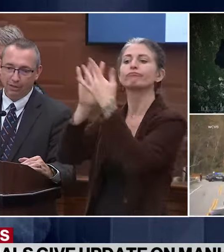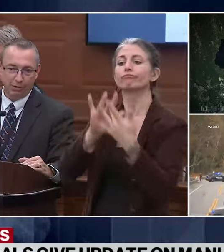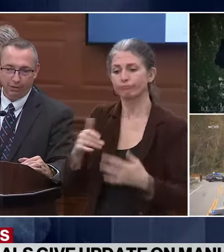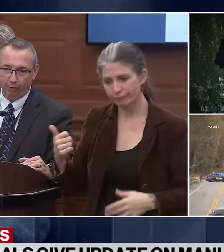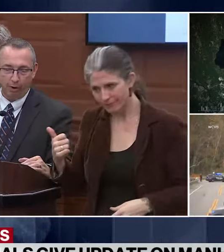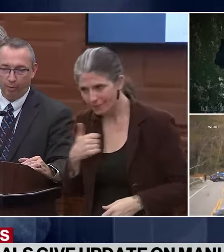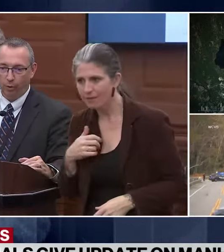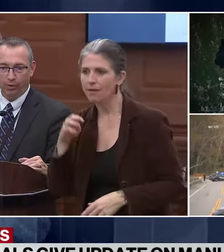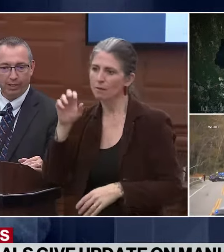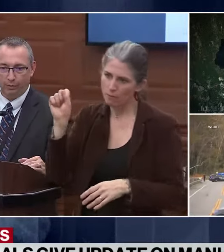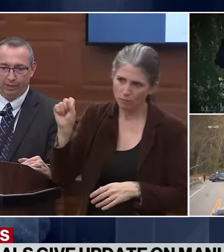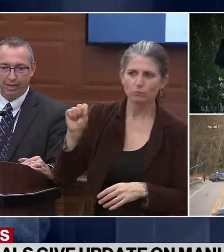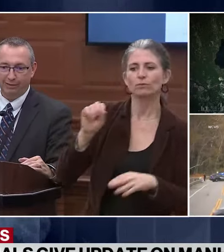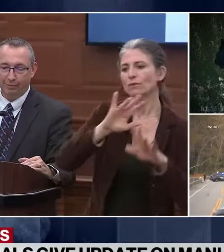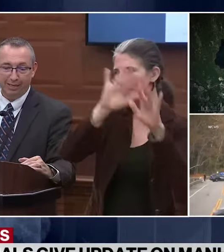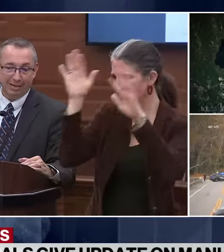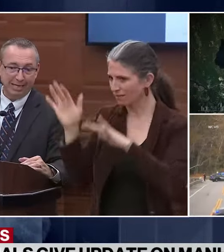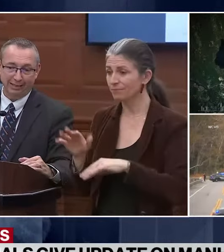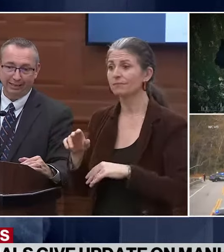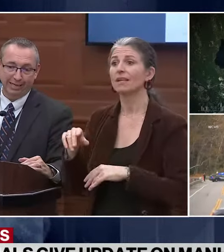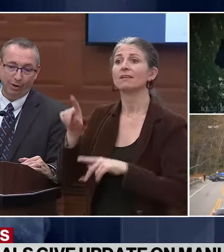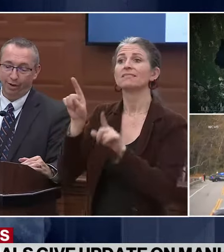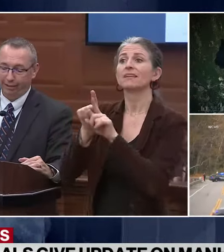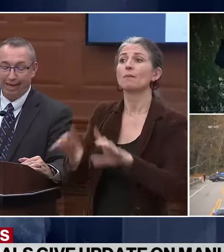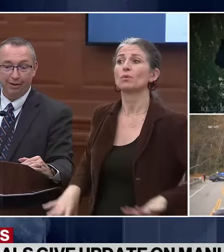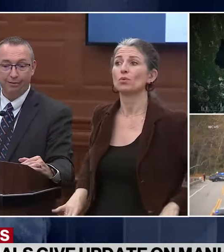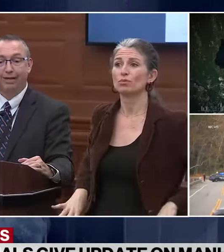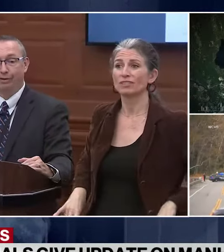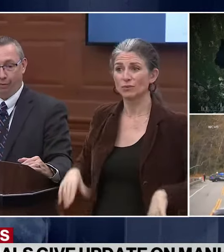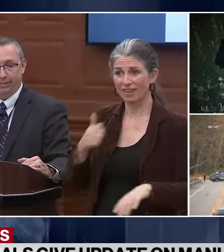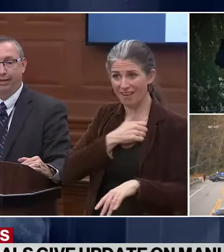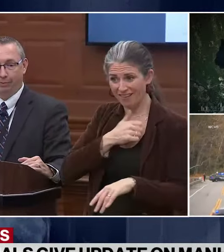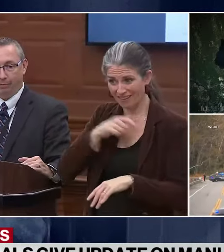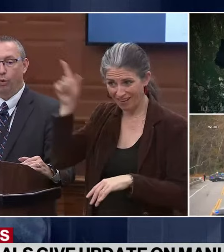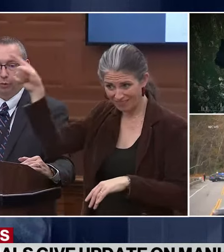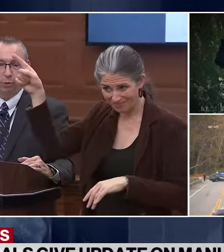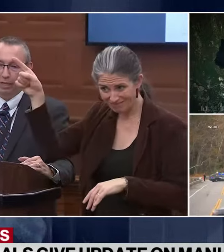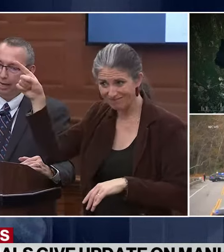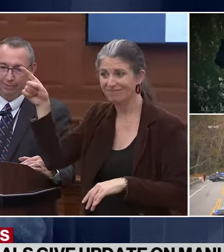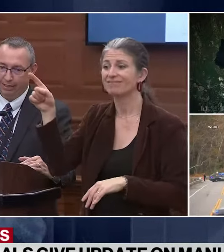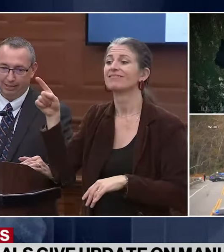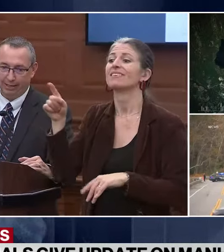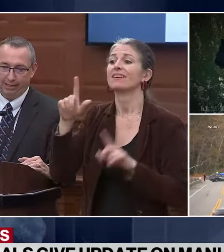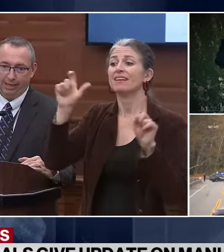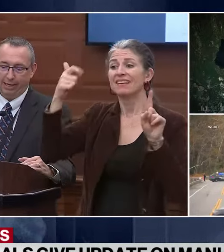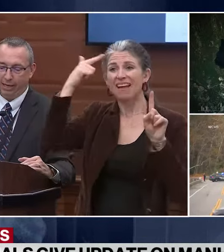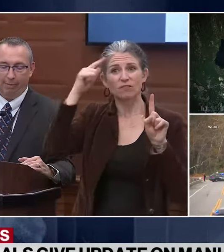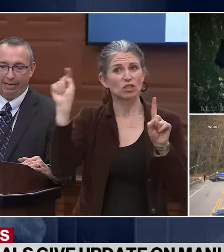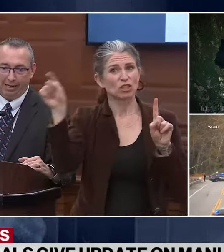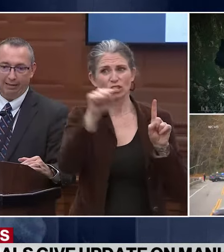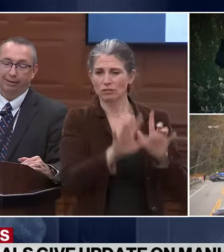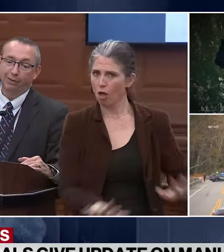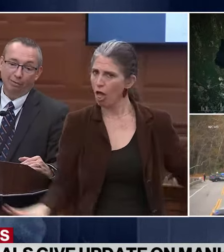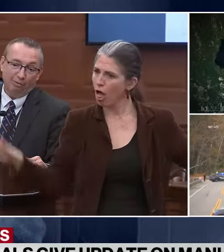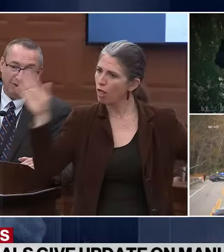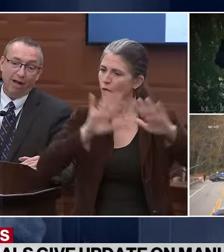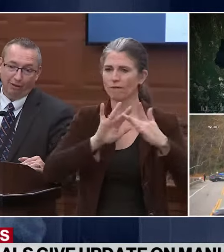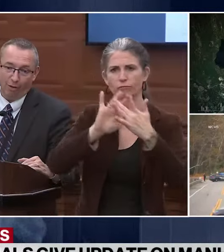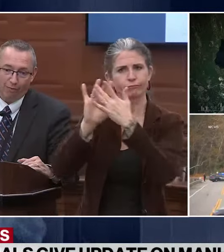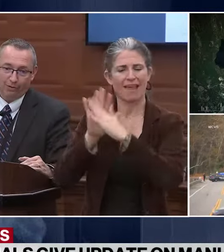IN CONTACT WITH ALL OF OUR BORDER IN OUR COUNTRY. NEW BRUNSWICK REACHED OUT TO THE GOVERNOR. THE COMMISSIONER'S FROM